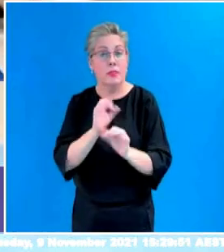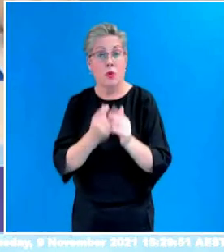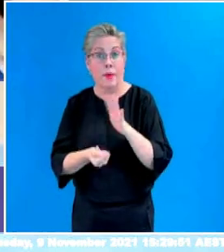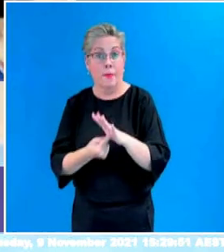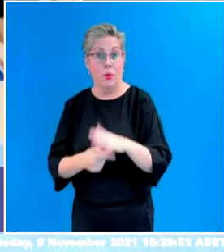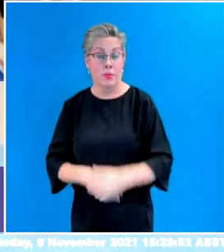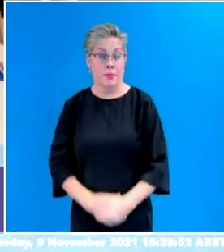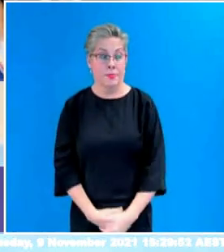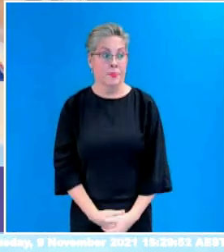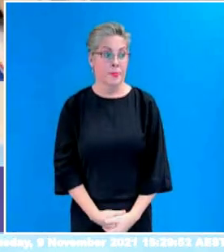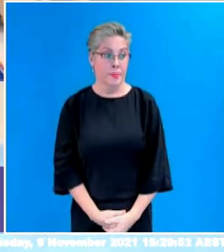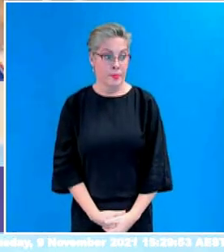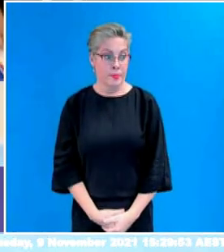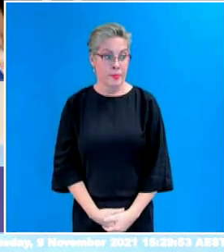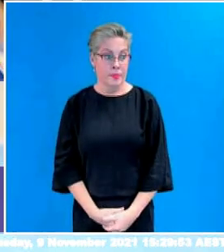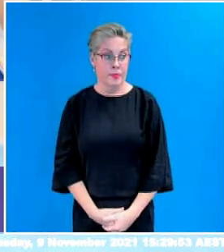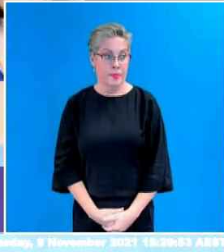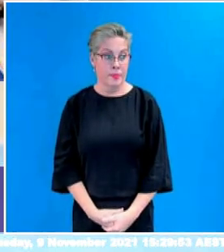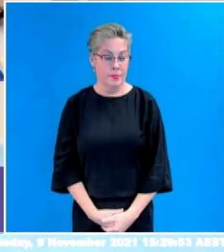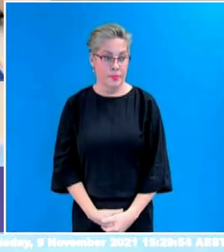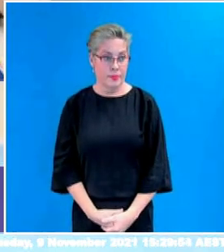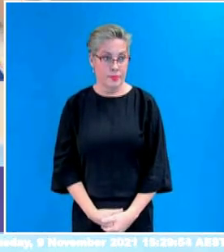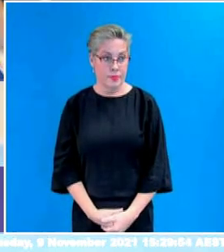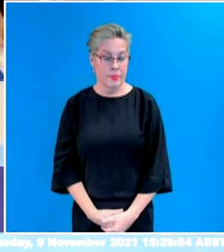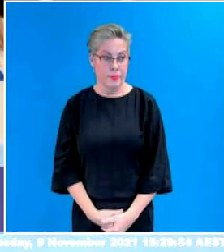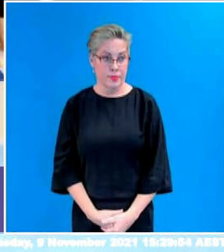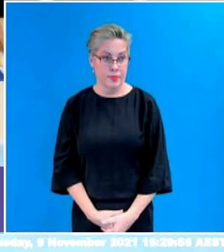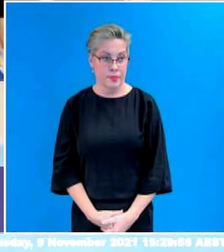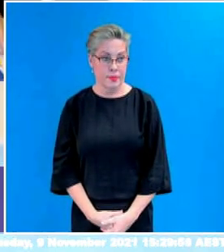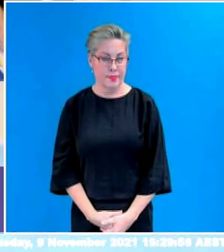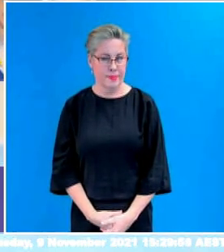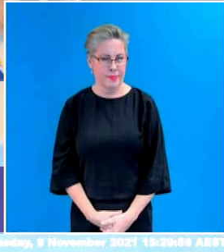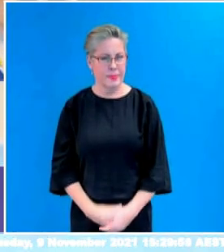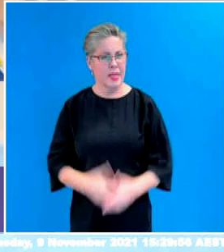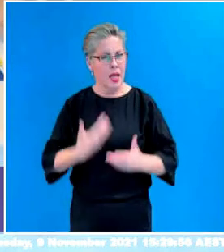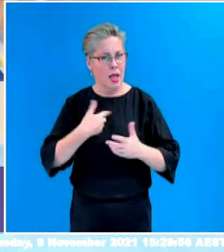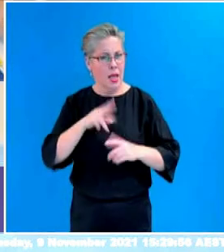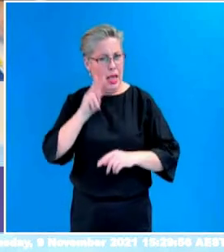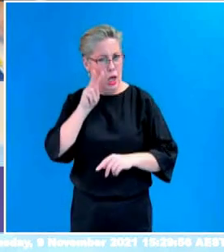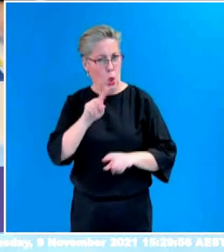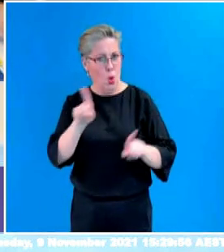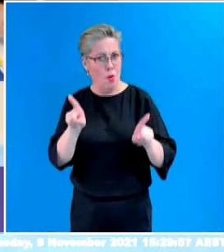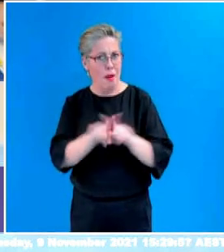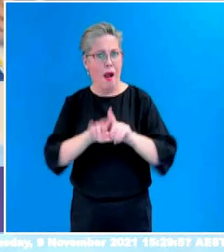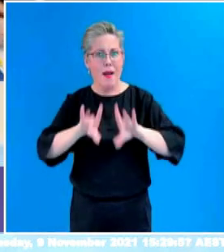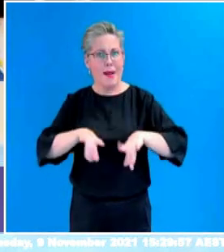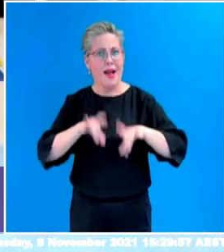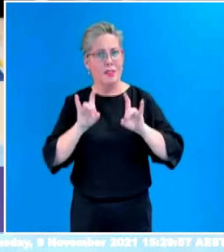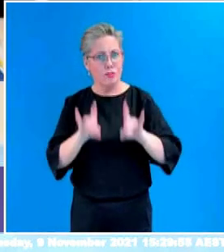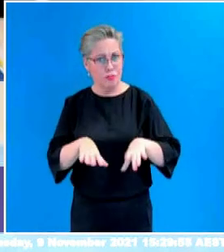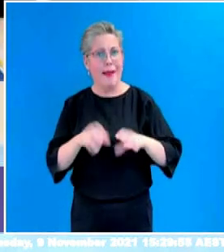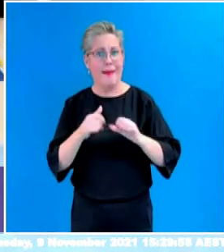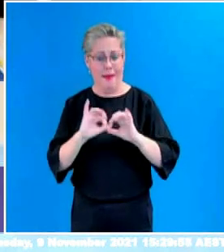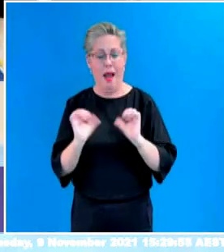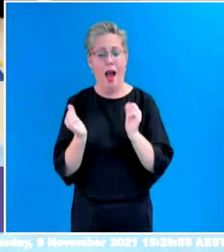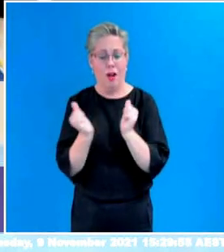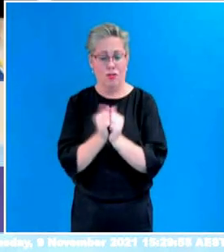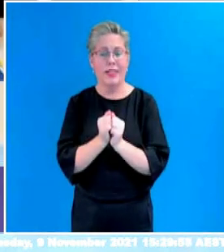As I understand it, Australia appears to agree in the Background Paper that the